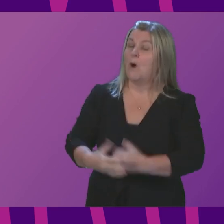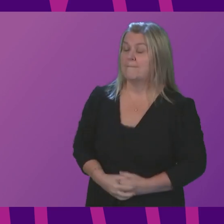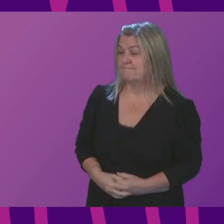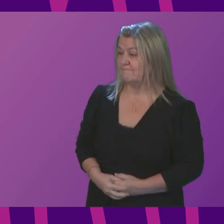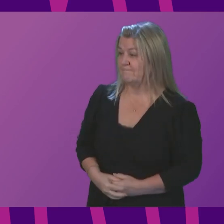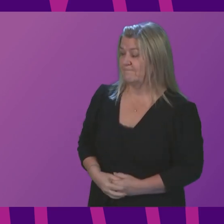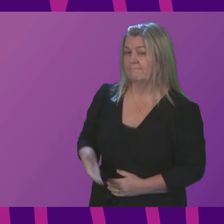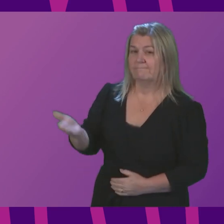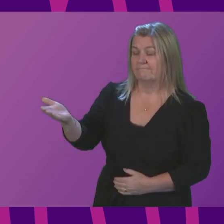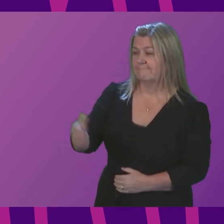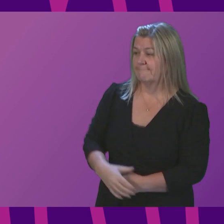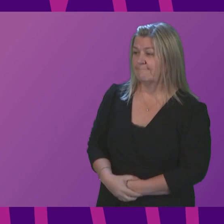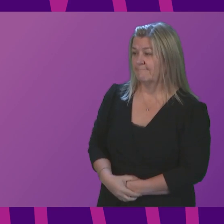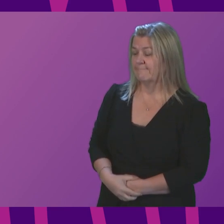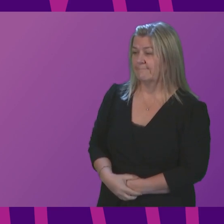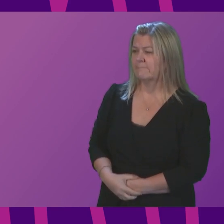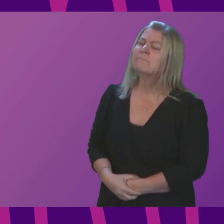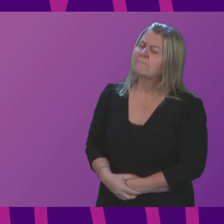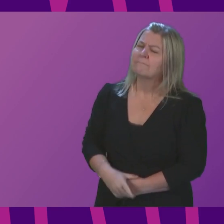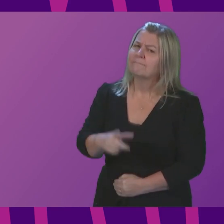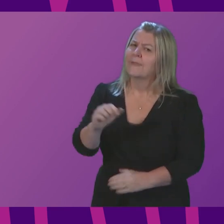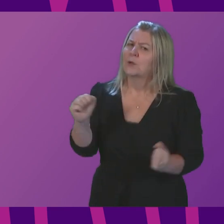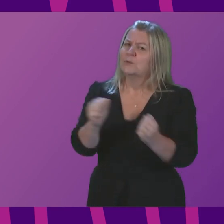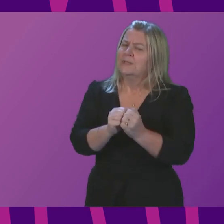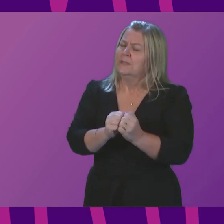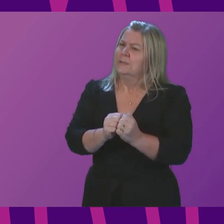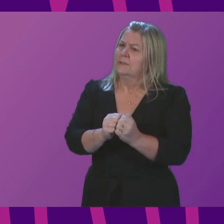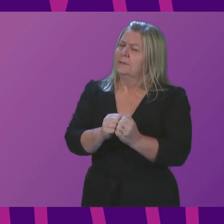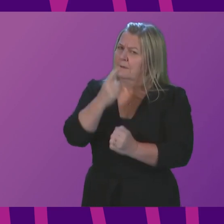I absolutely agree that much more still needs to be done.